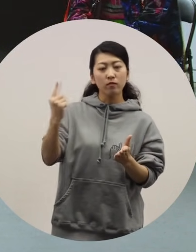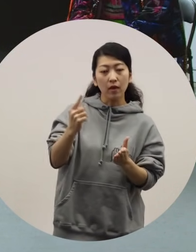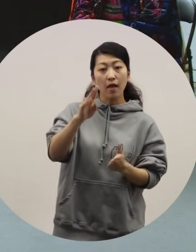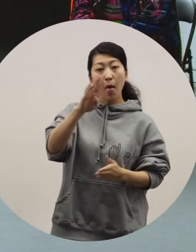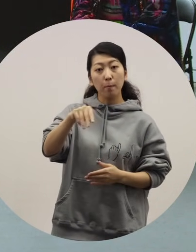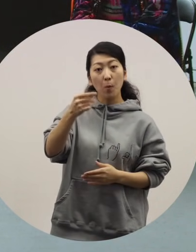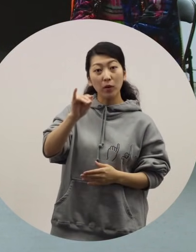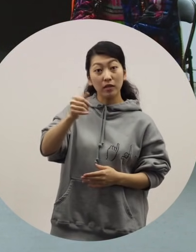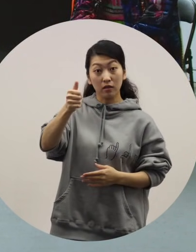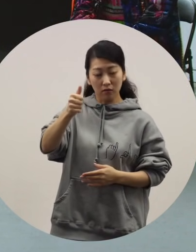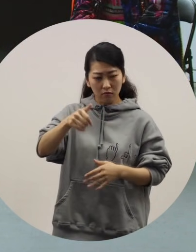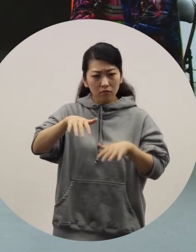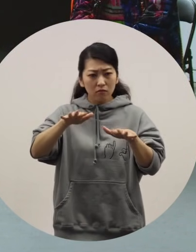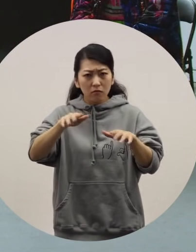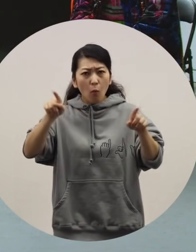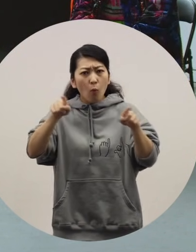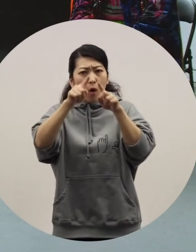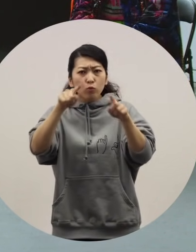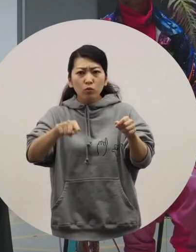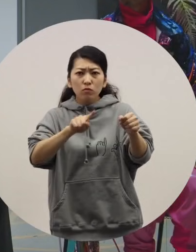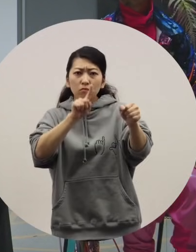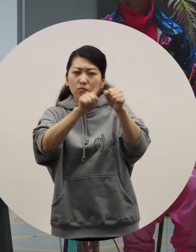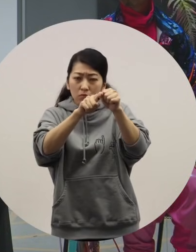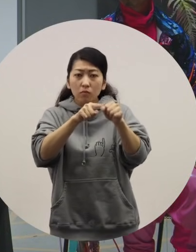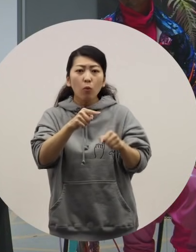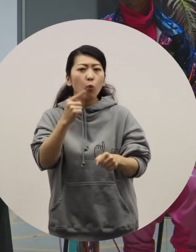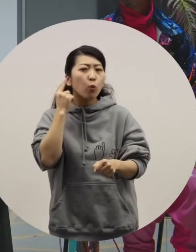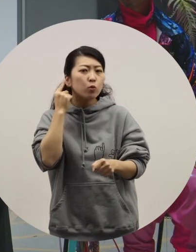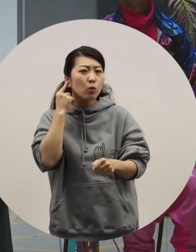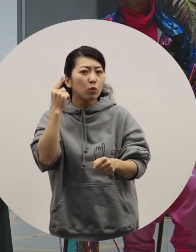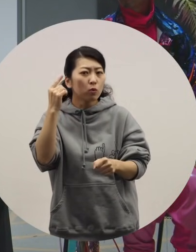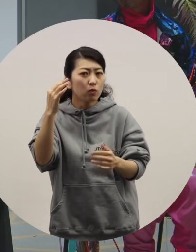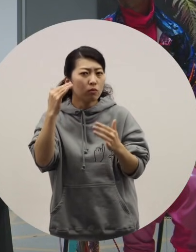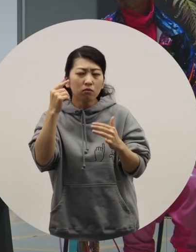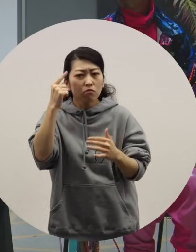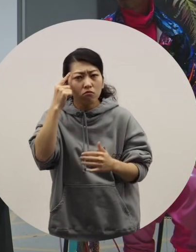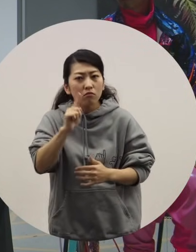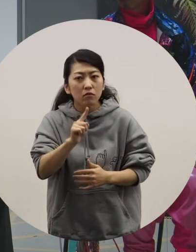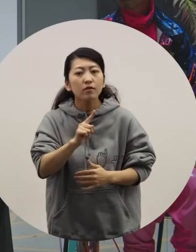What was the concept? And what were your concerns? Ah, let me see.